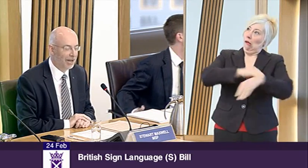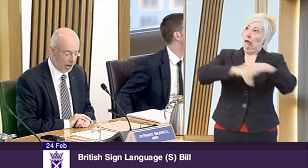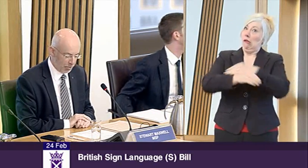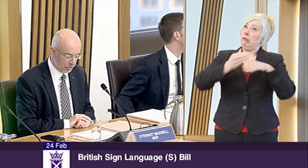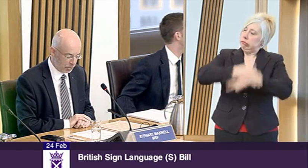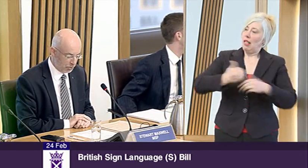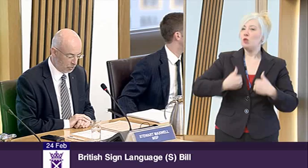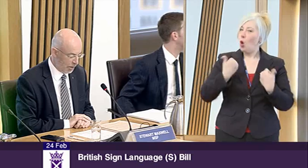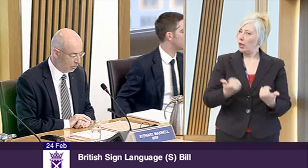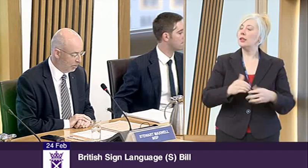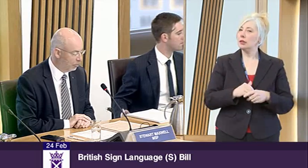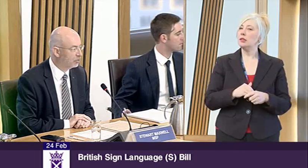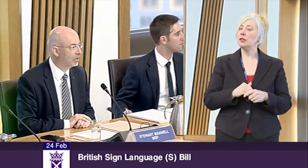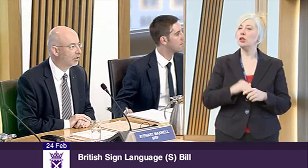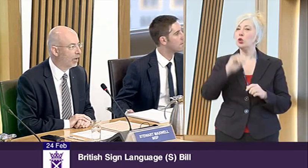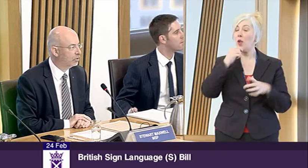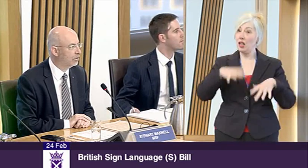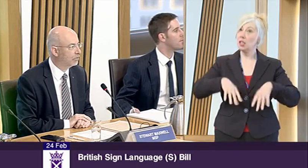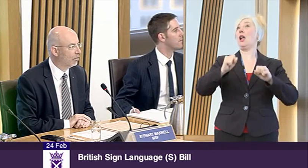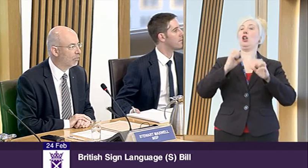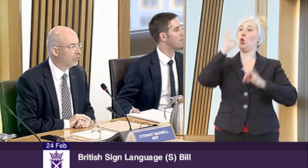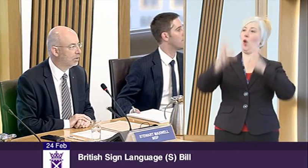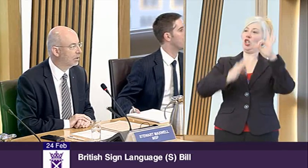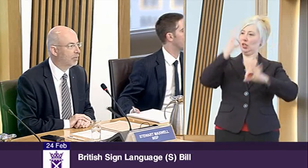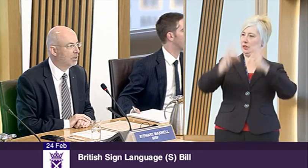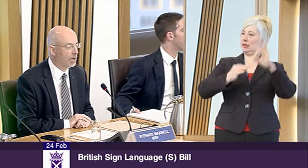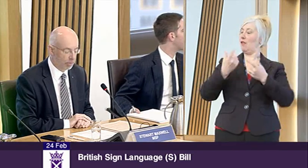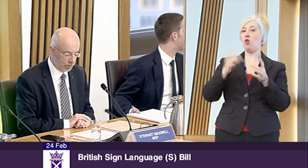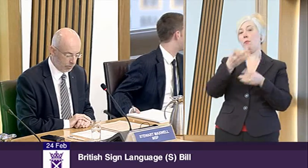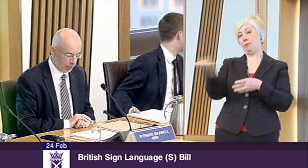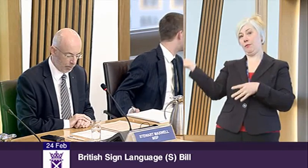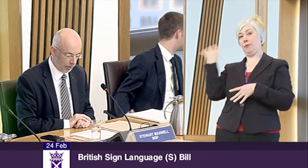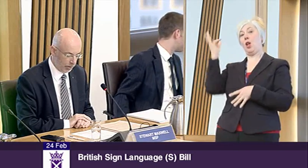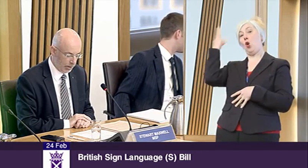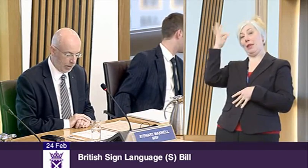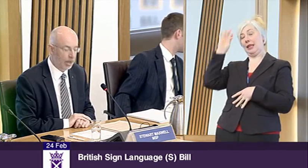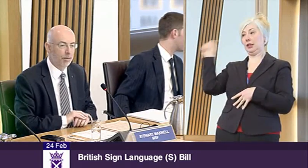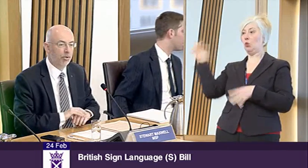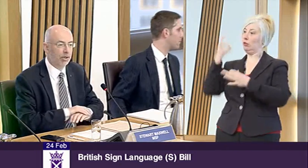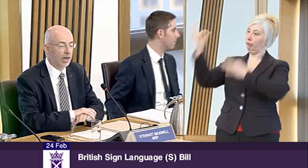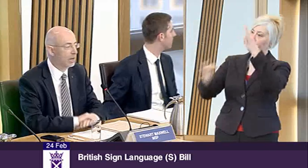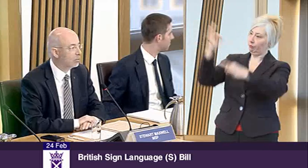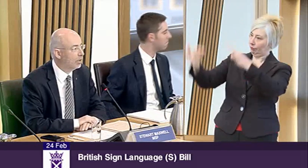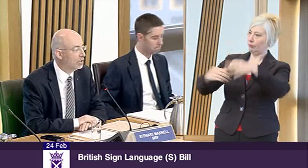through, so I will move straight to questions about the bill from members. If the witnesses